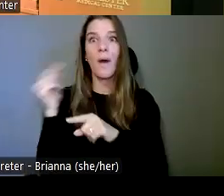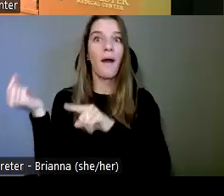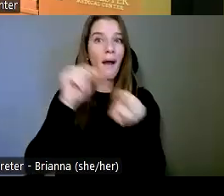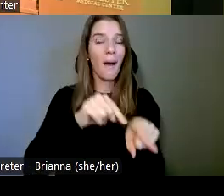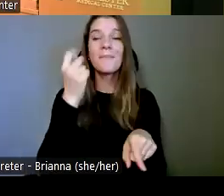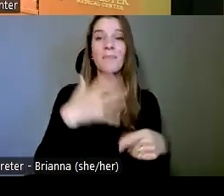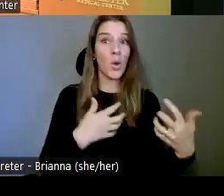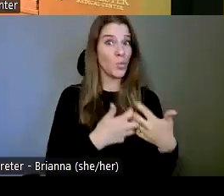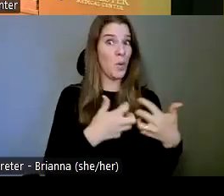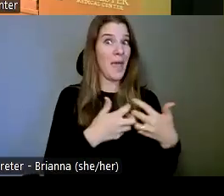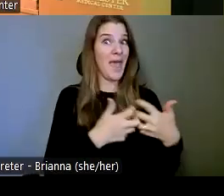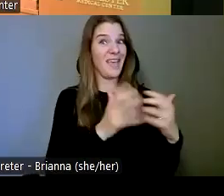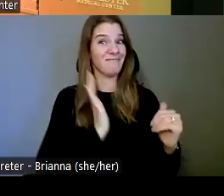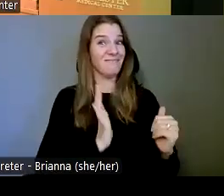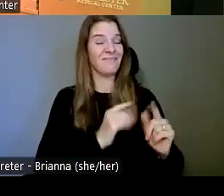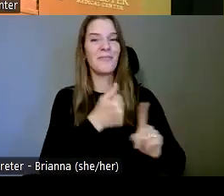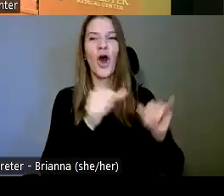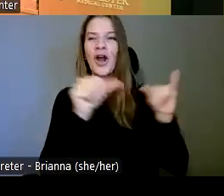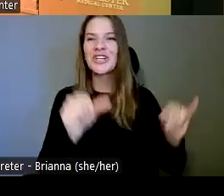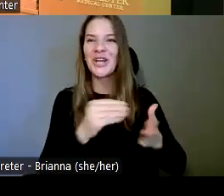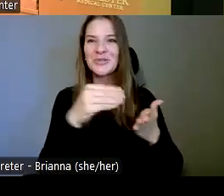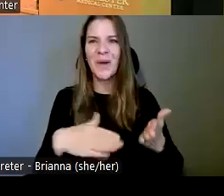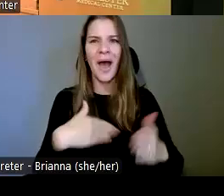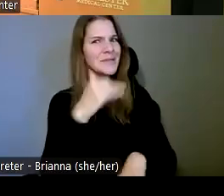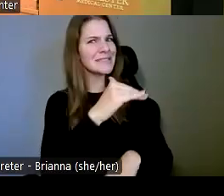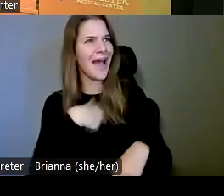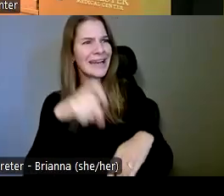one of the architecture students. And I said, "I need housing." He goes, "I can design housing."